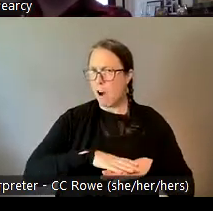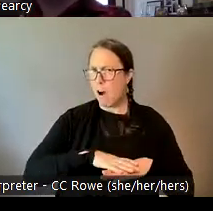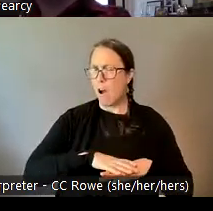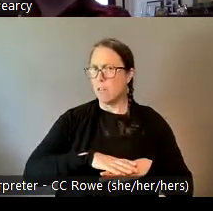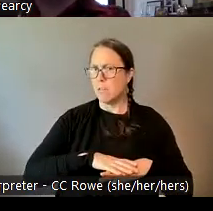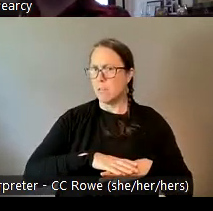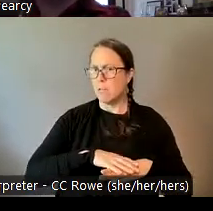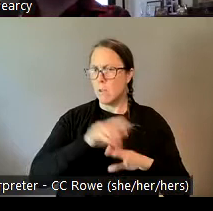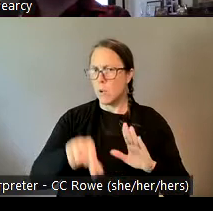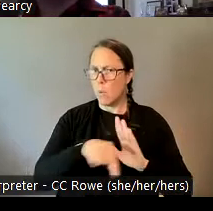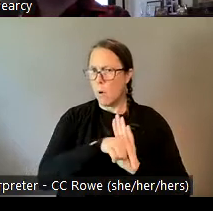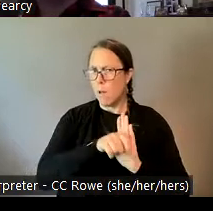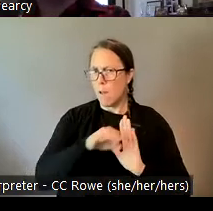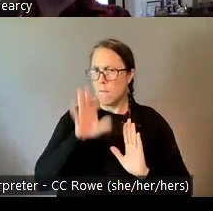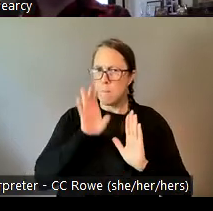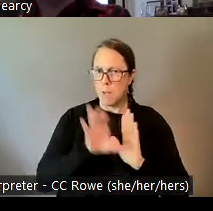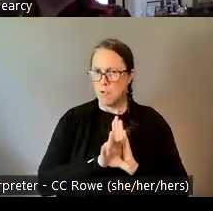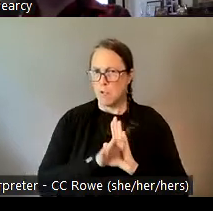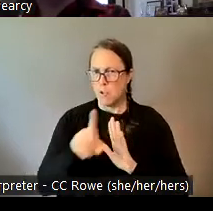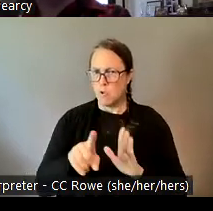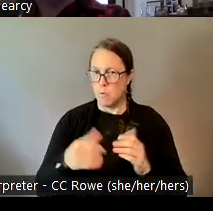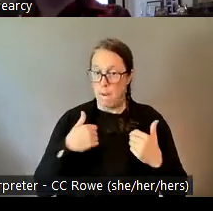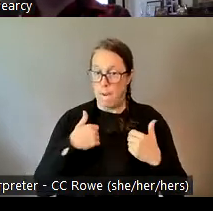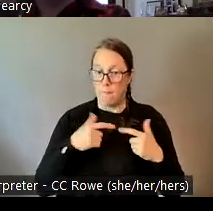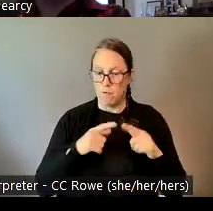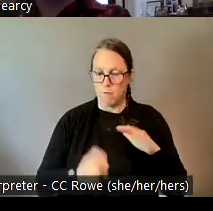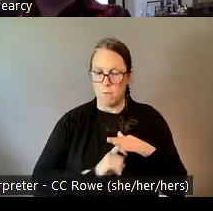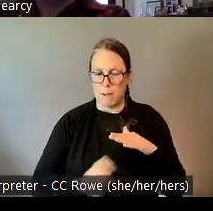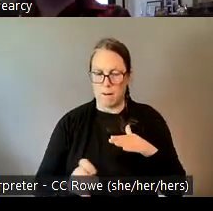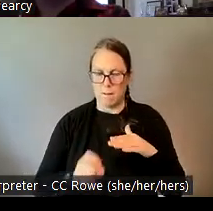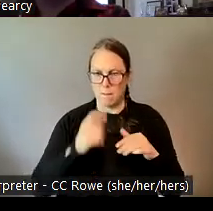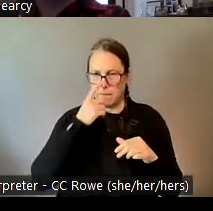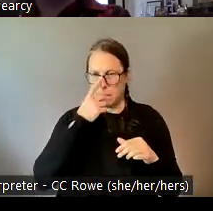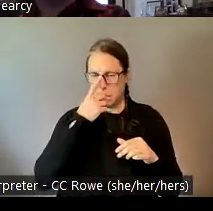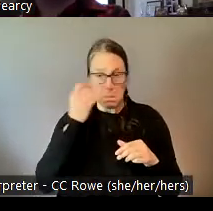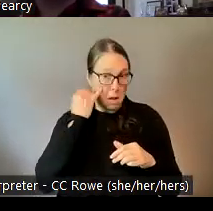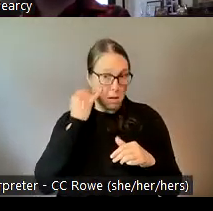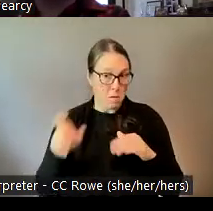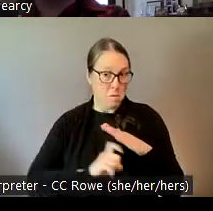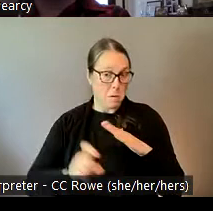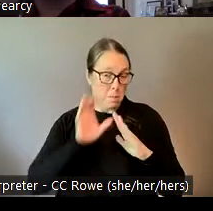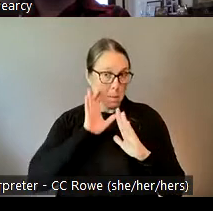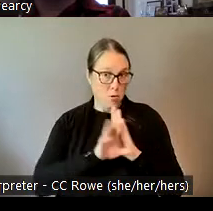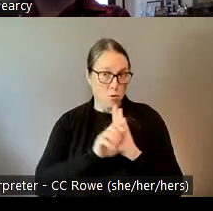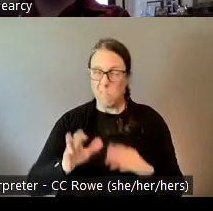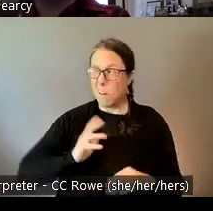of the image that you're starting with. So if you did scan an image of a historic newspaper,